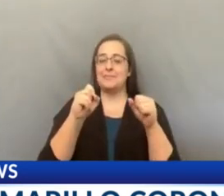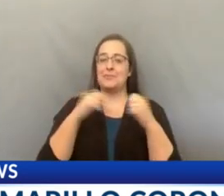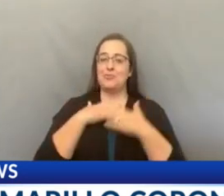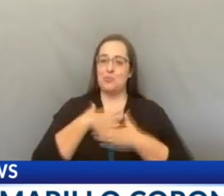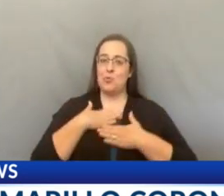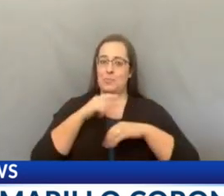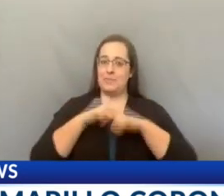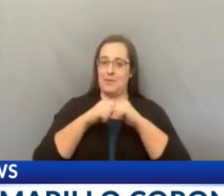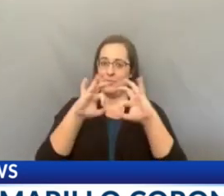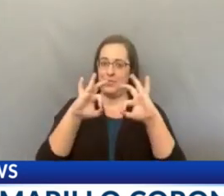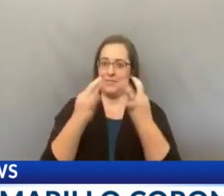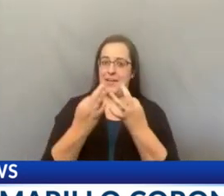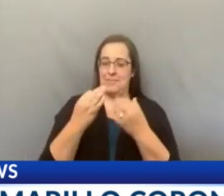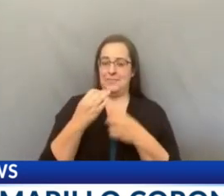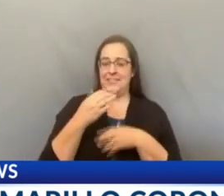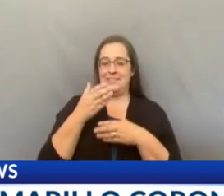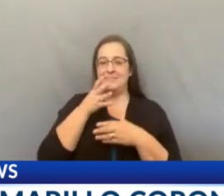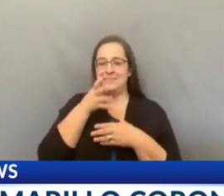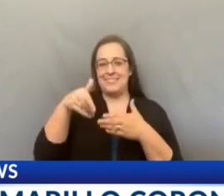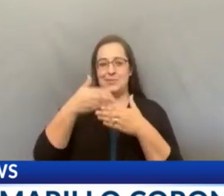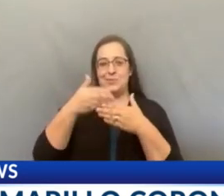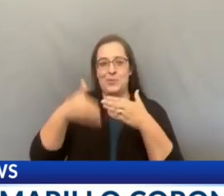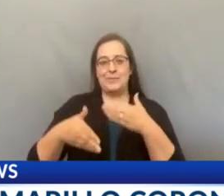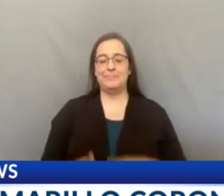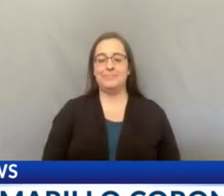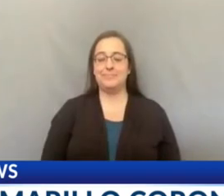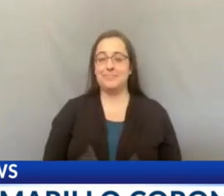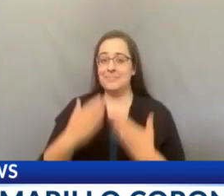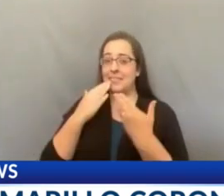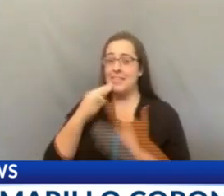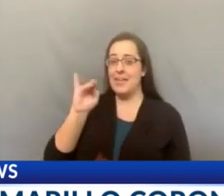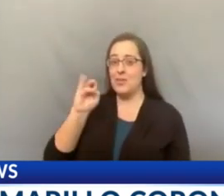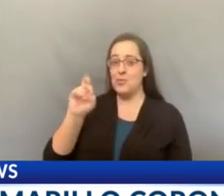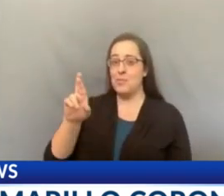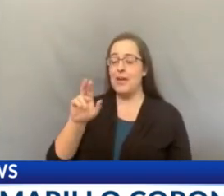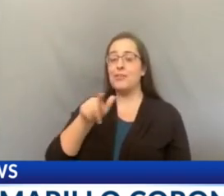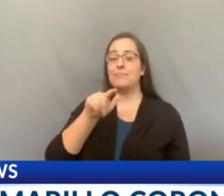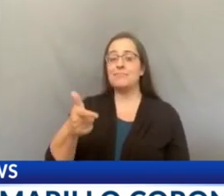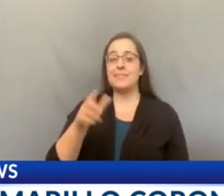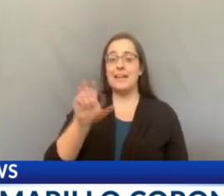SO THANK YOU TO OUR VETERANS HELP EACH AND EVERY ONE OF YOU HAS A SAFE, FAMILY FILLED